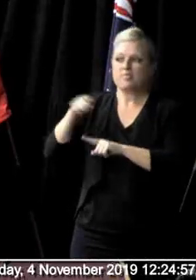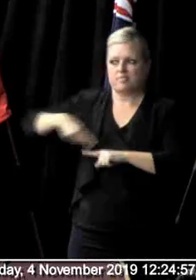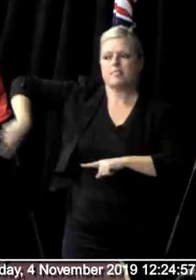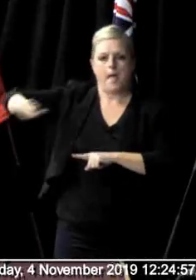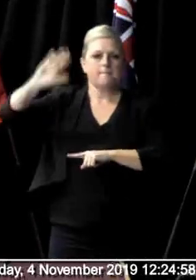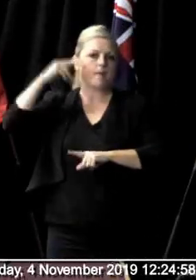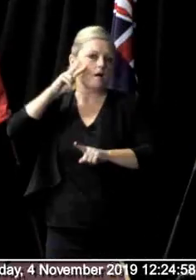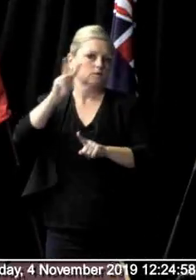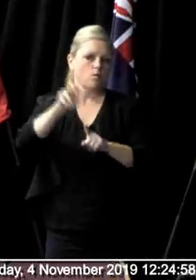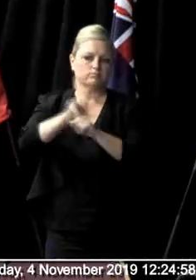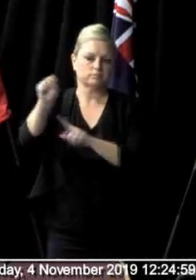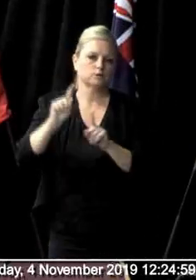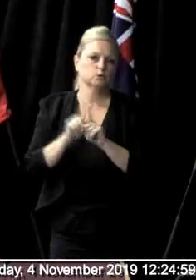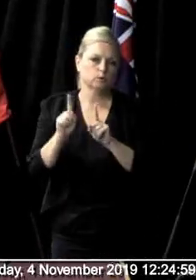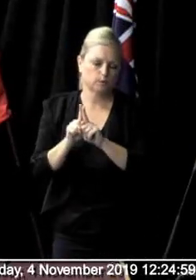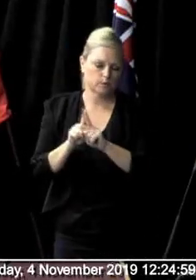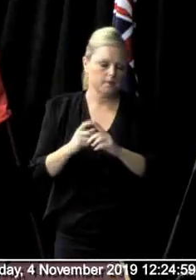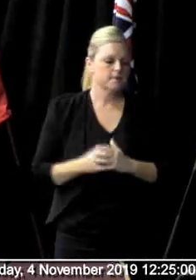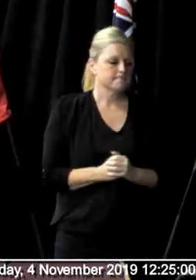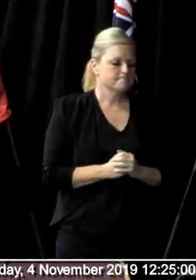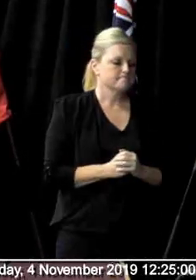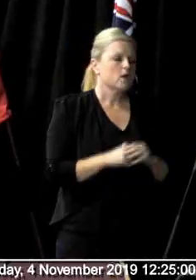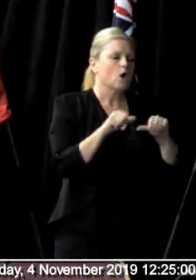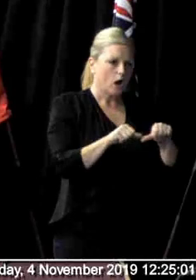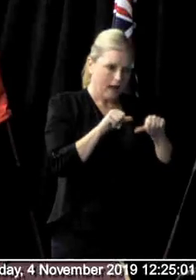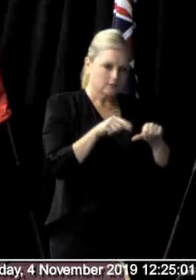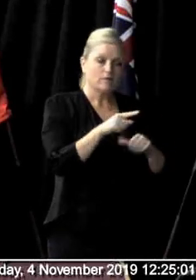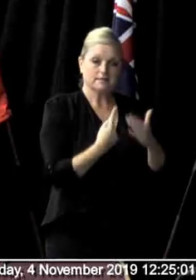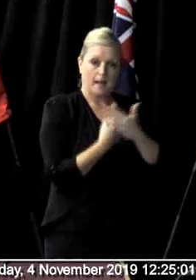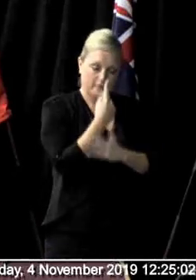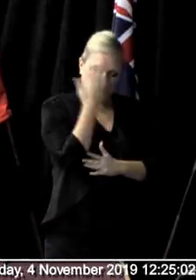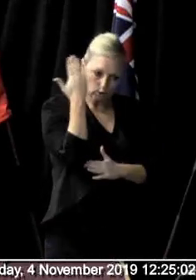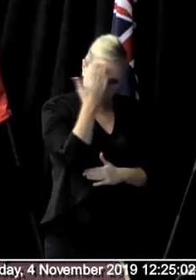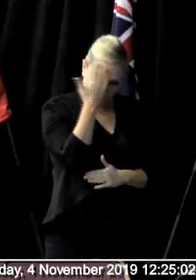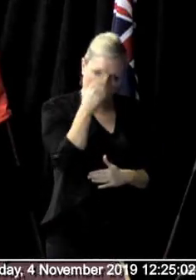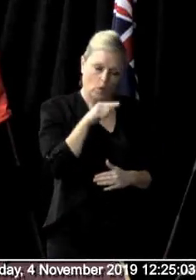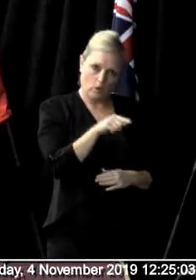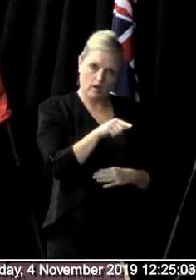And this having occurred to your daughter at school, did your daughter then start